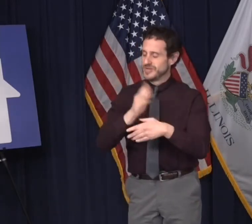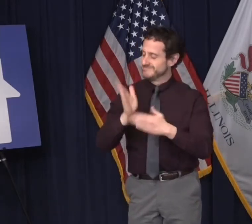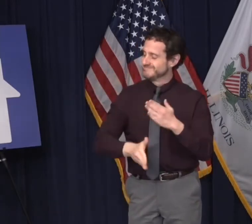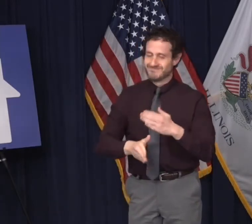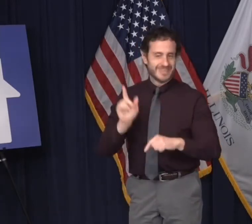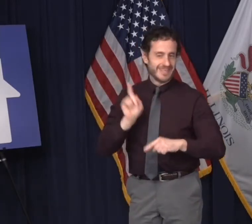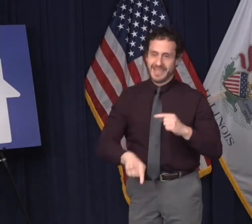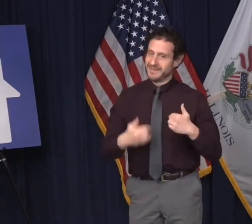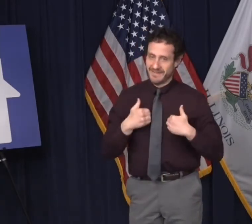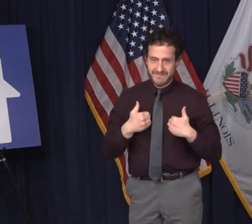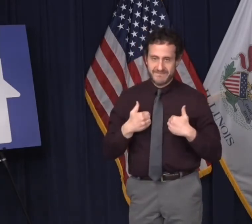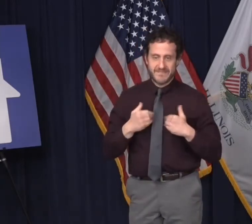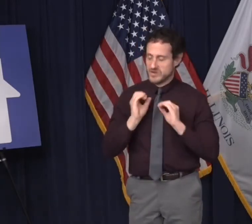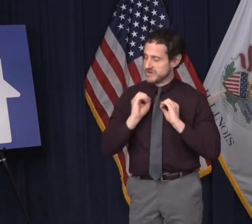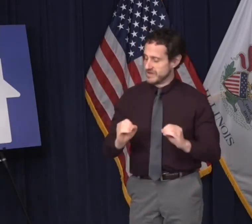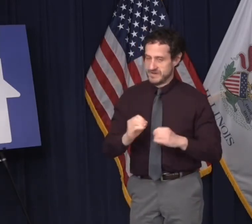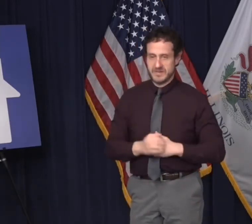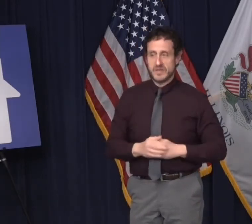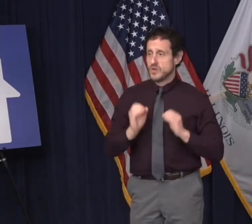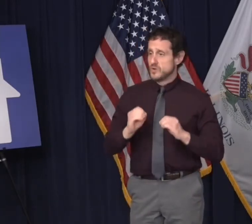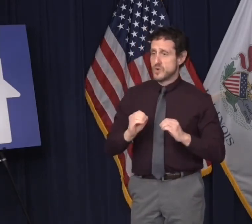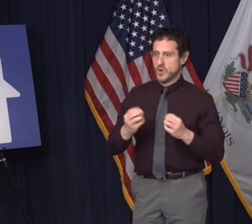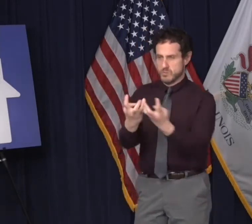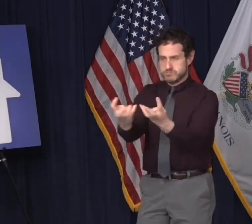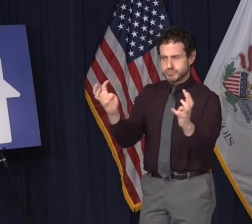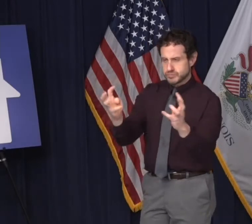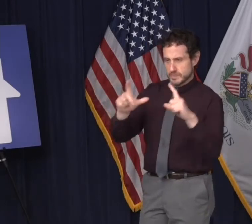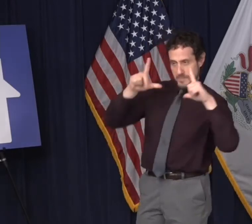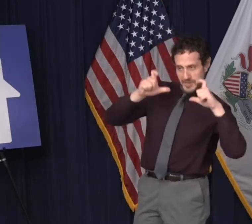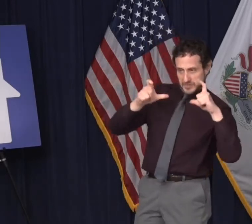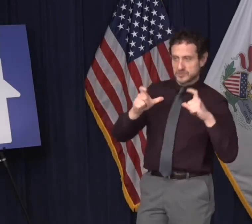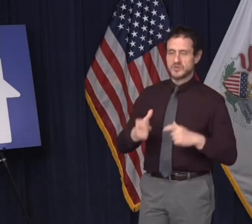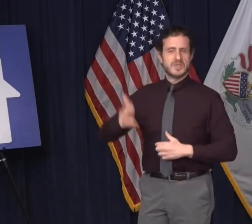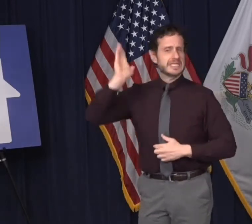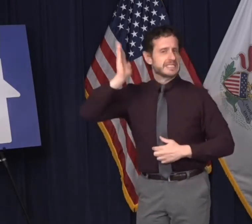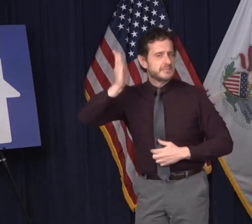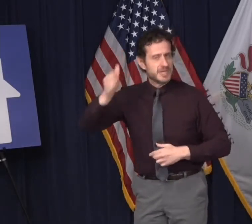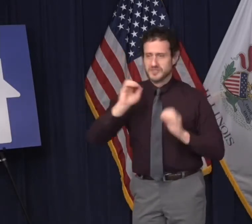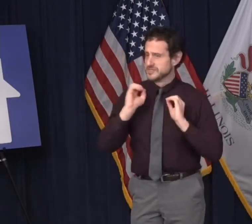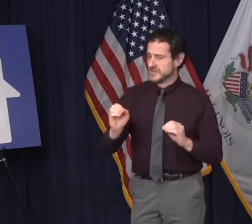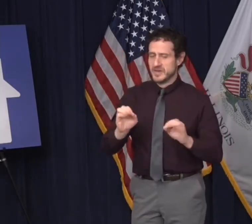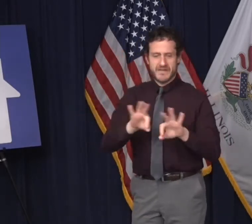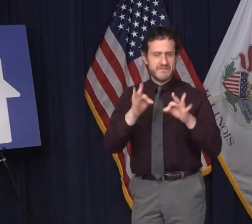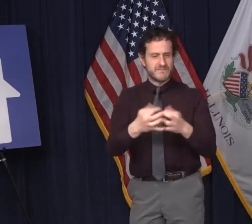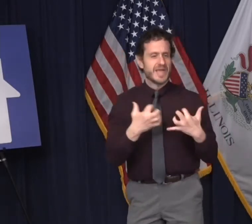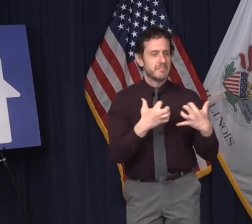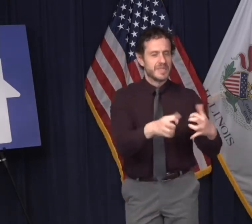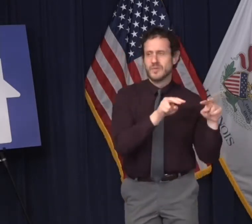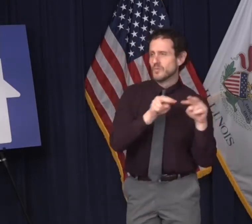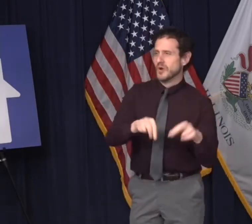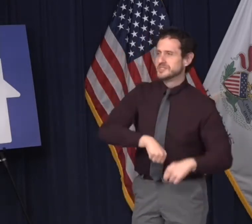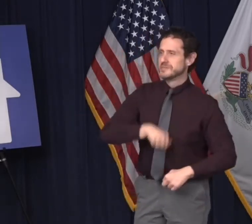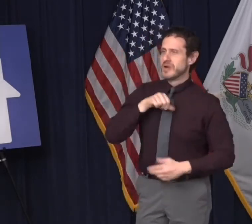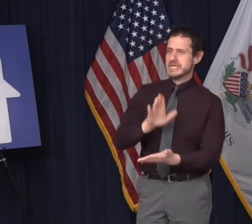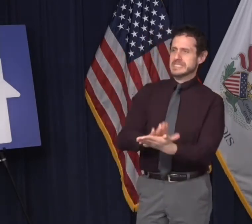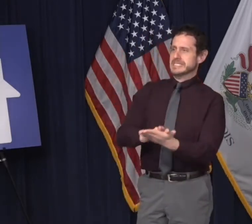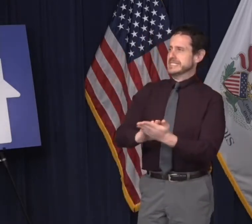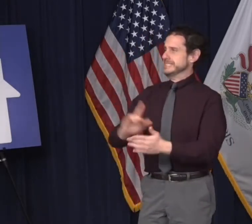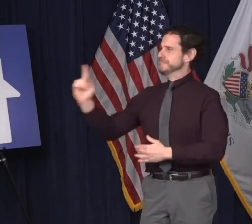THEIR TRAINING. FOR THE FIRST TIME THERE WILL BE NO CLASS PICTURE, NO SPEECHES, NO FAMILY IN THE AUDIENCE